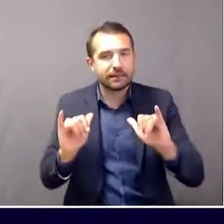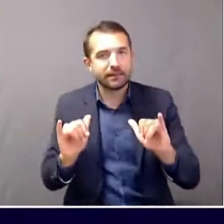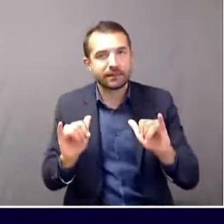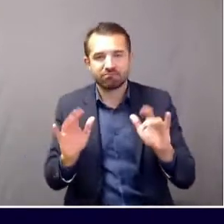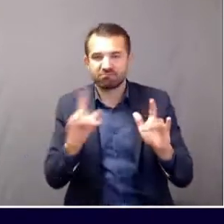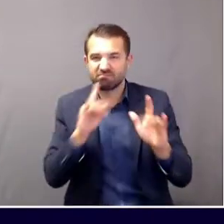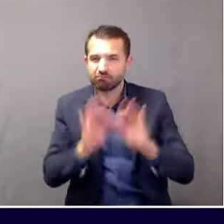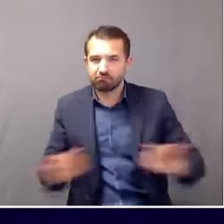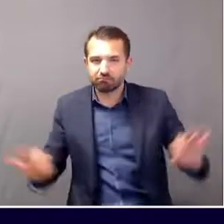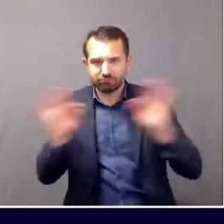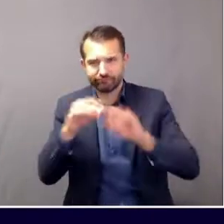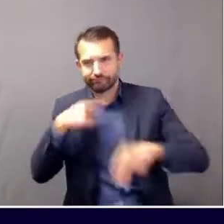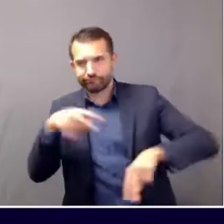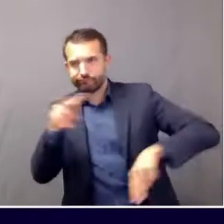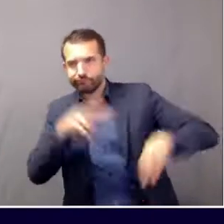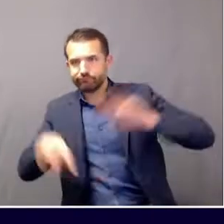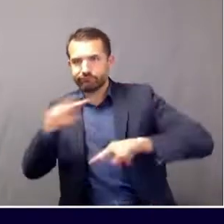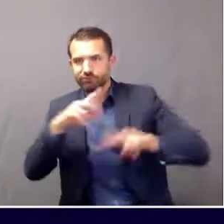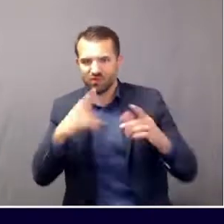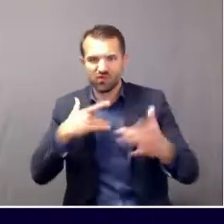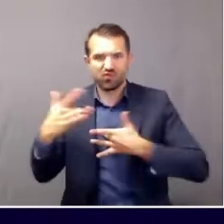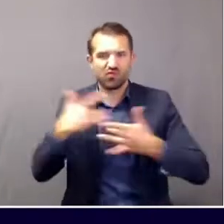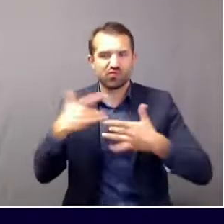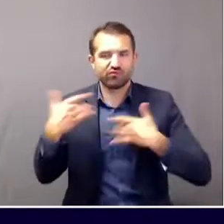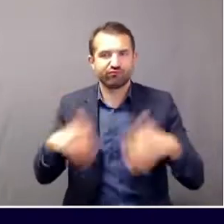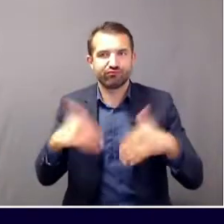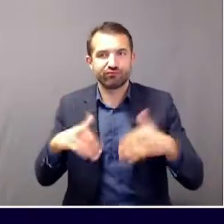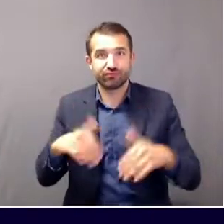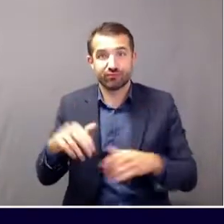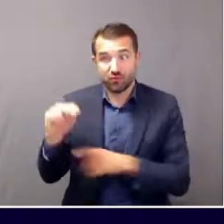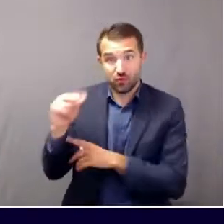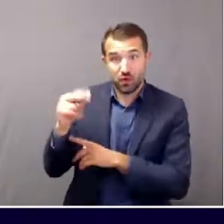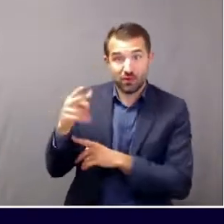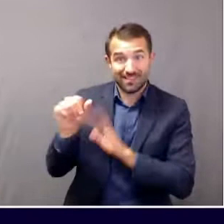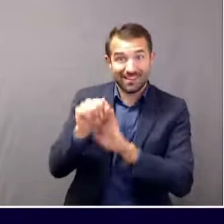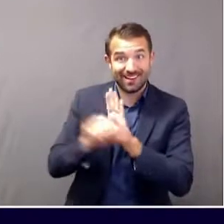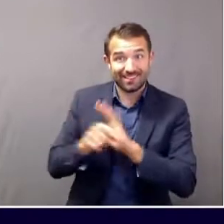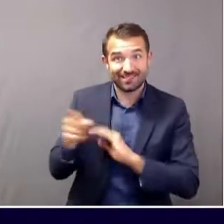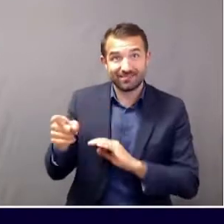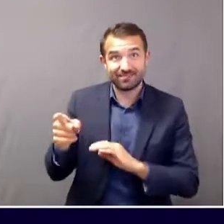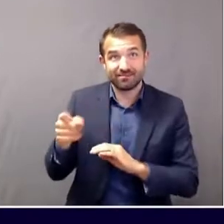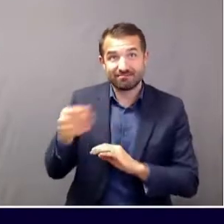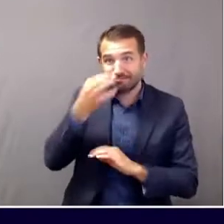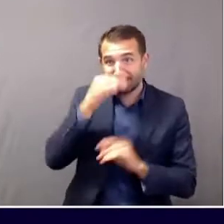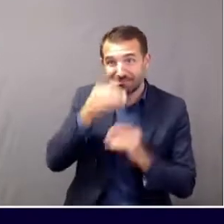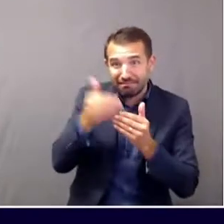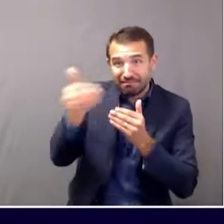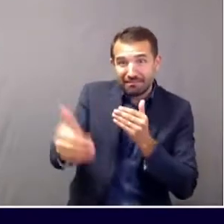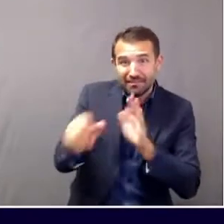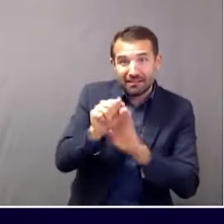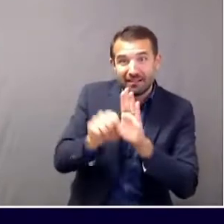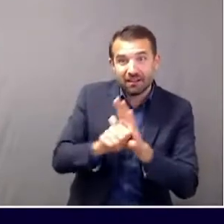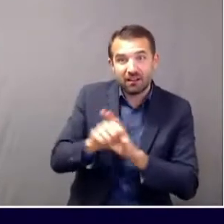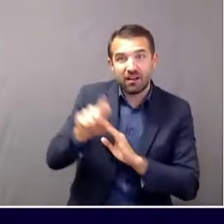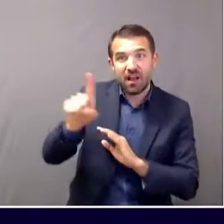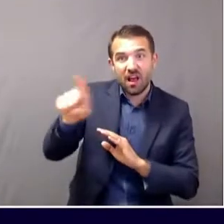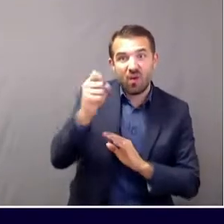the number of cases in our neighboring New Hampshire